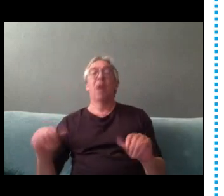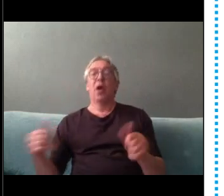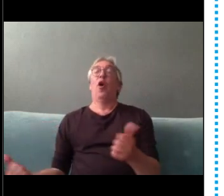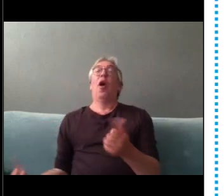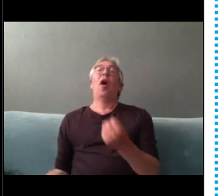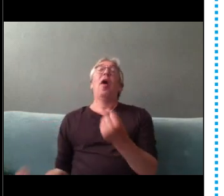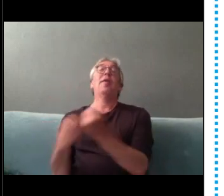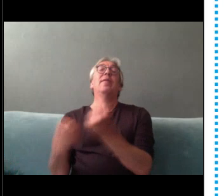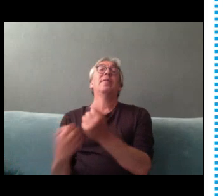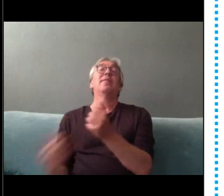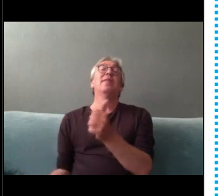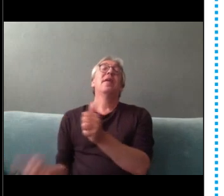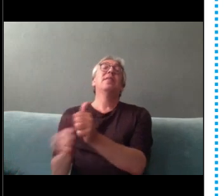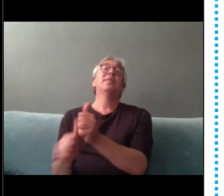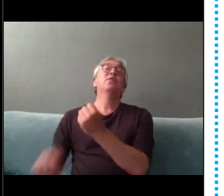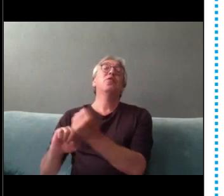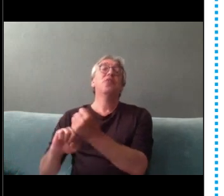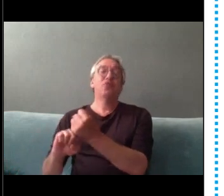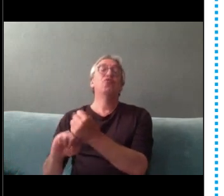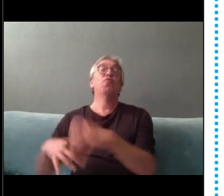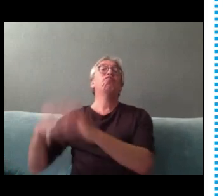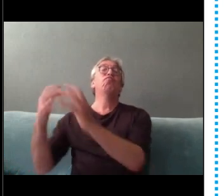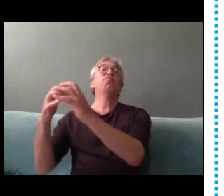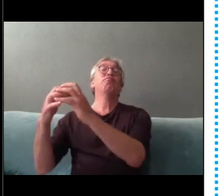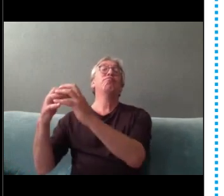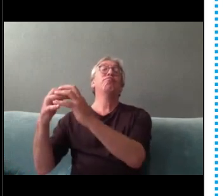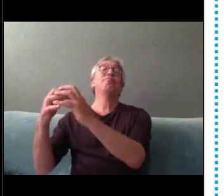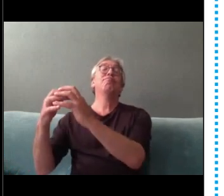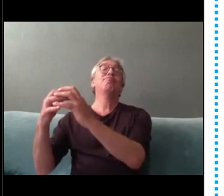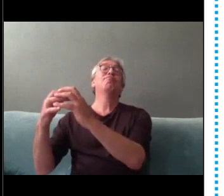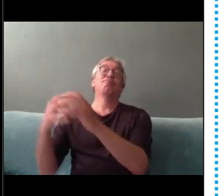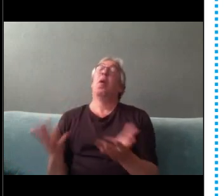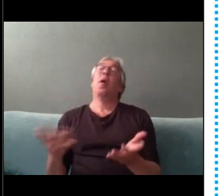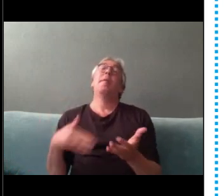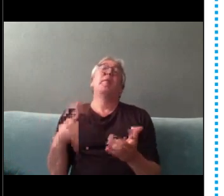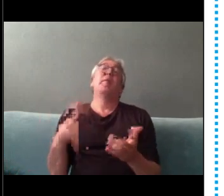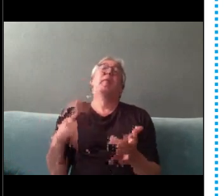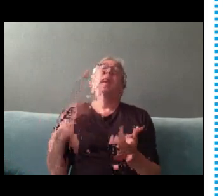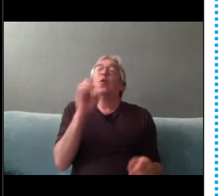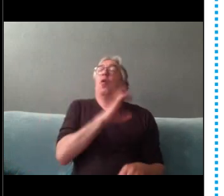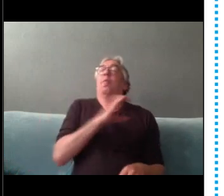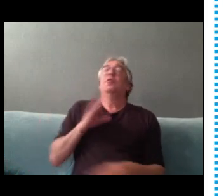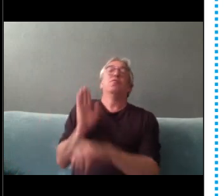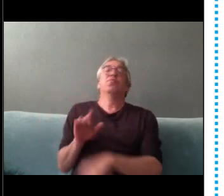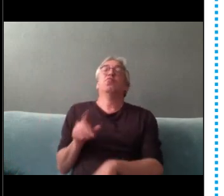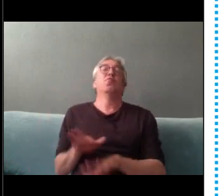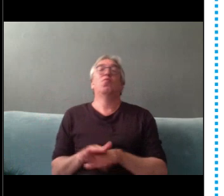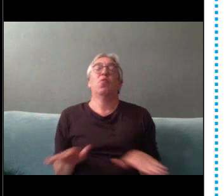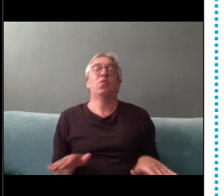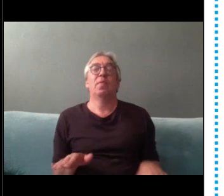But what we've done is we've written to the Commission because they're now developing recommendations